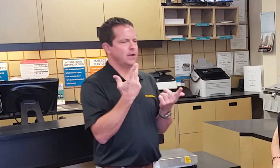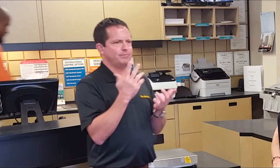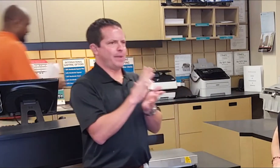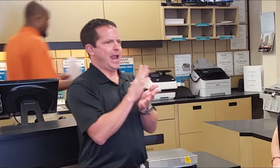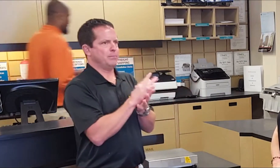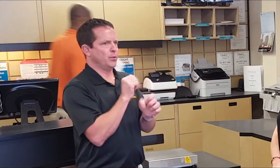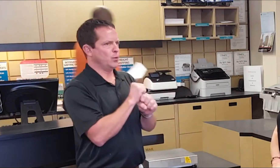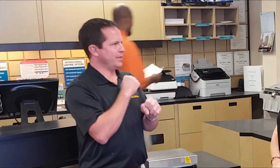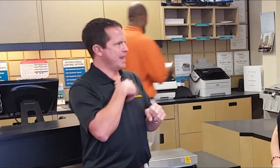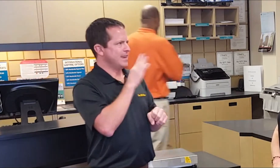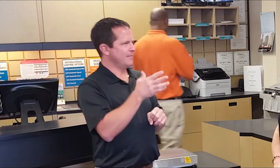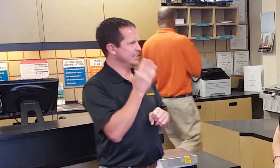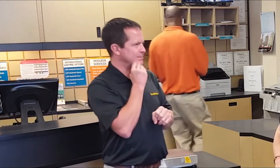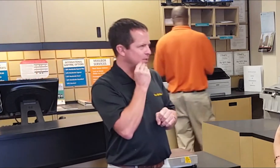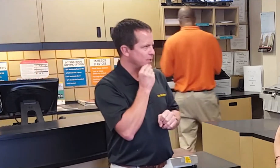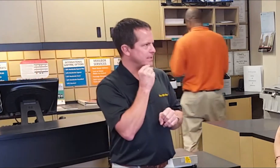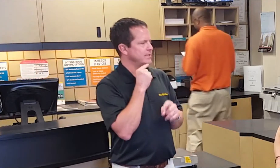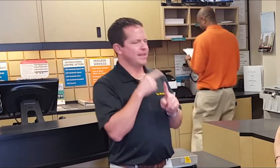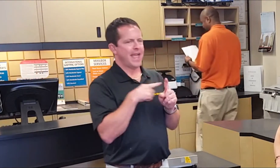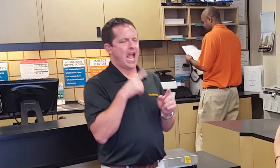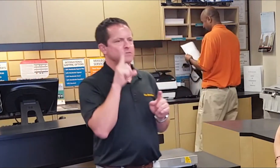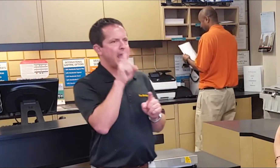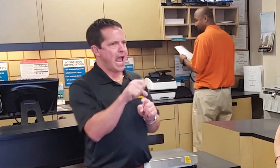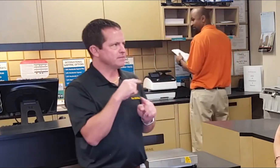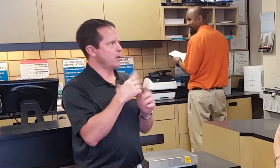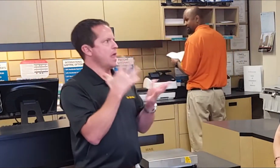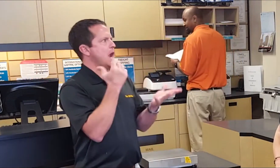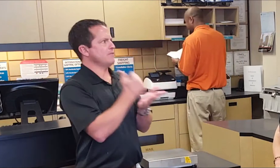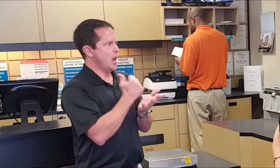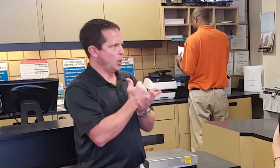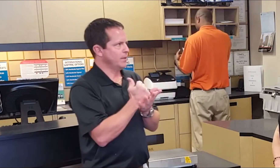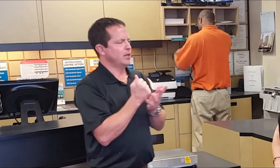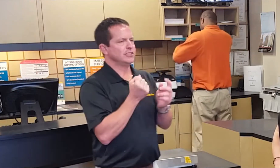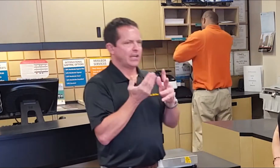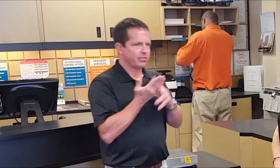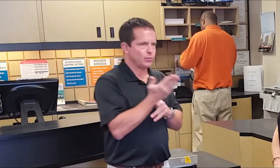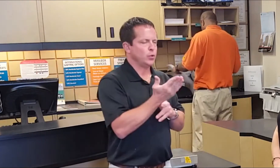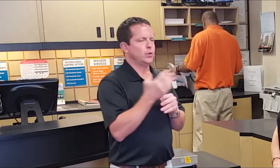There was a lot of paperwork I'd never experienced before. I had to ask people for help to figure it out.